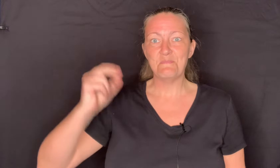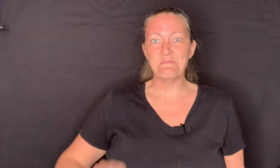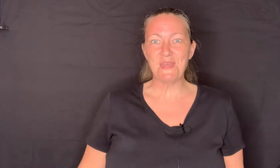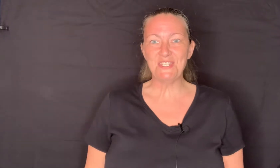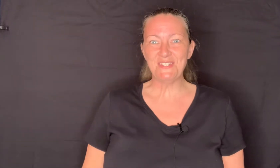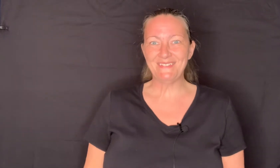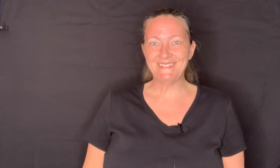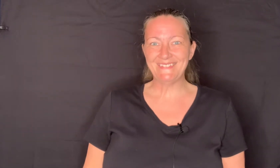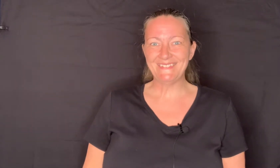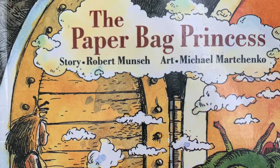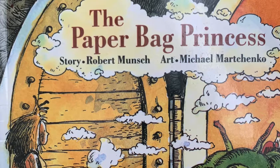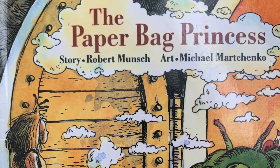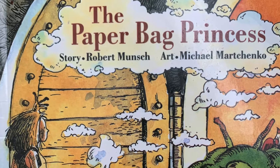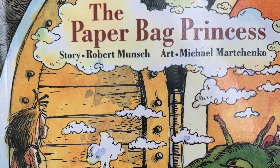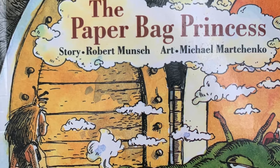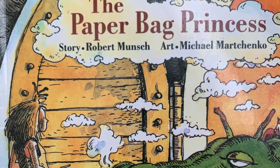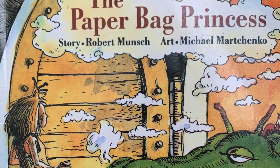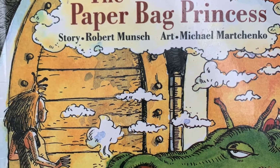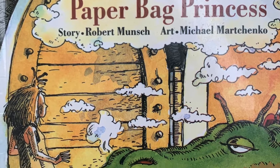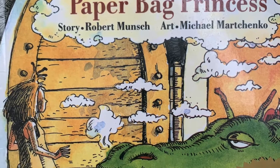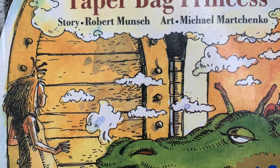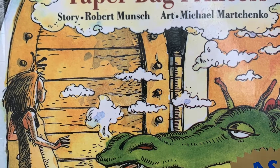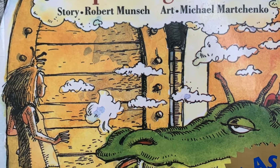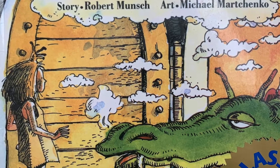Munch.